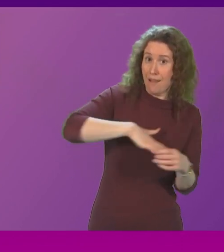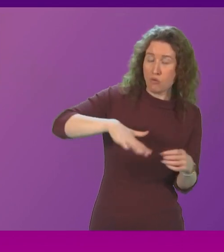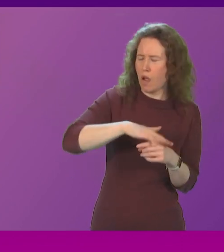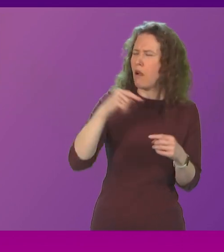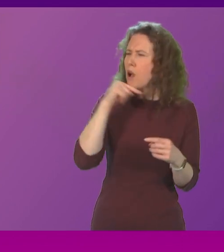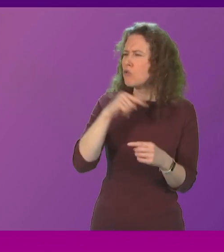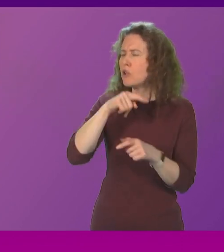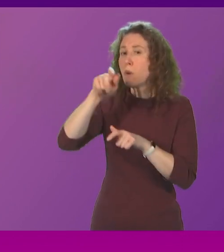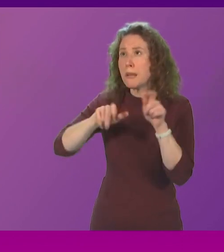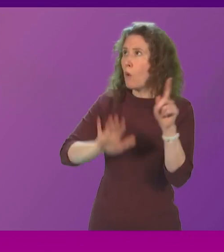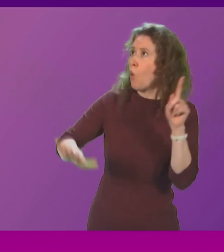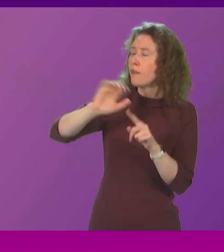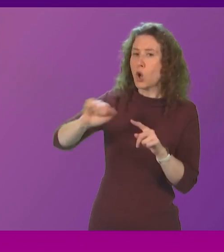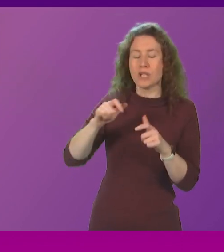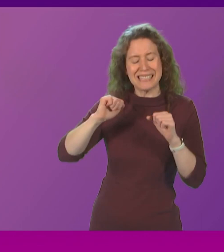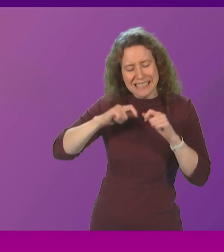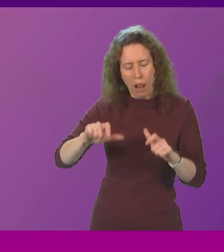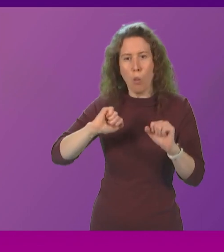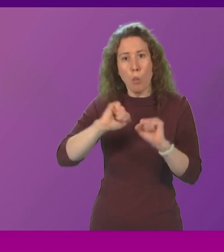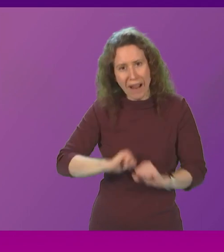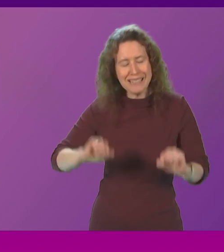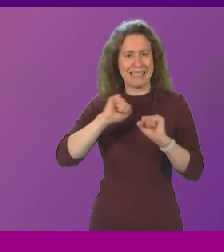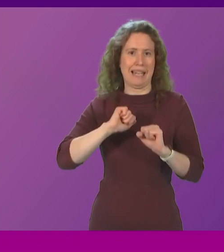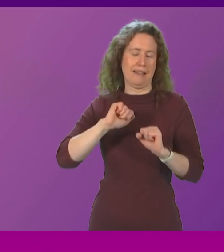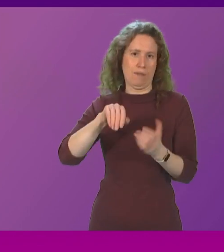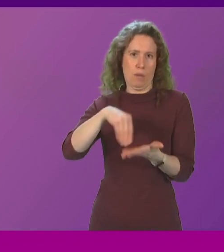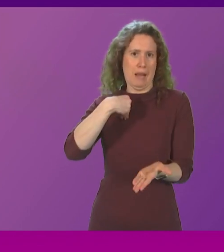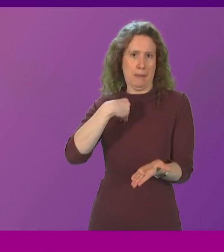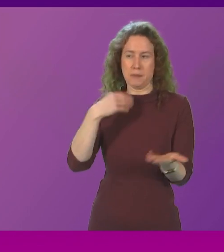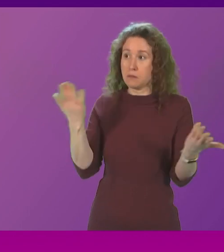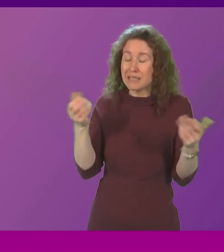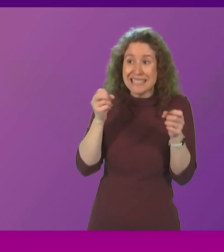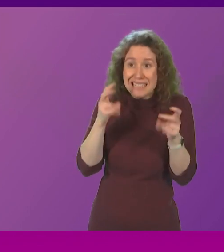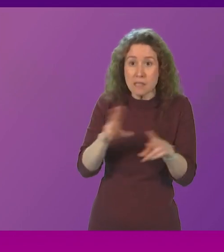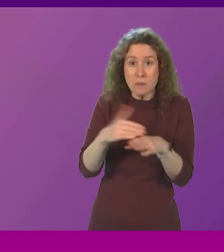of people across Scotland who are still waiting for that money because of a system that is simply not working?